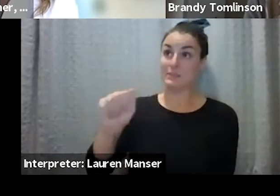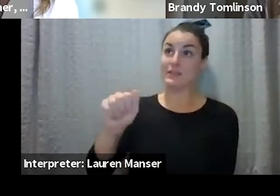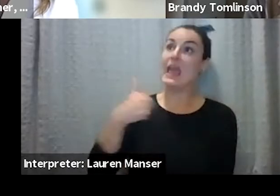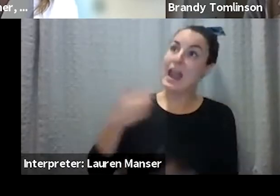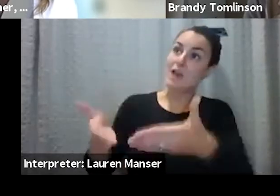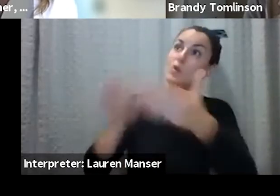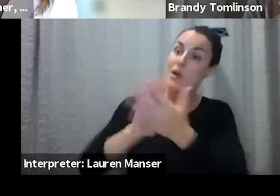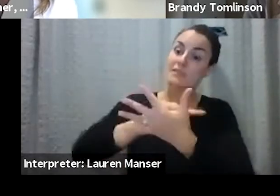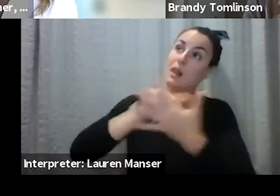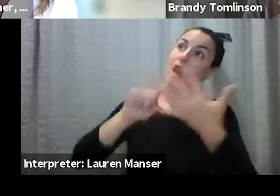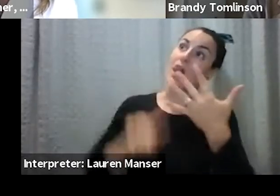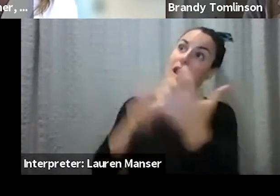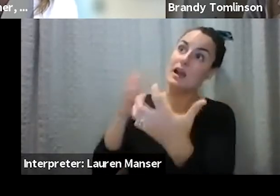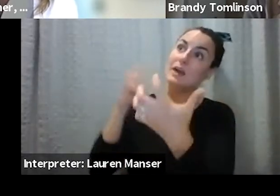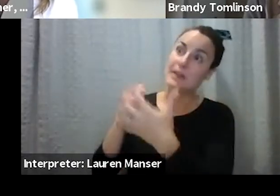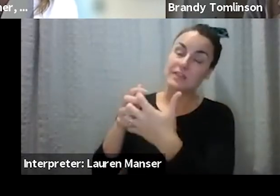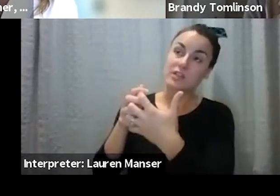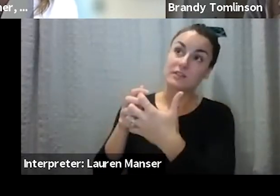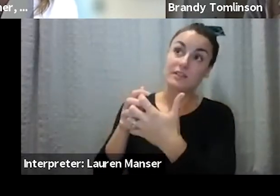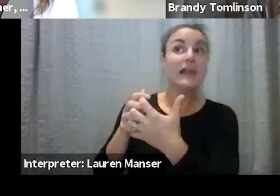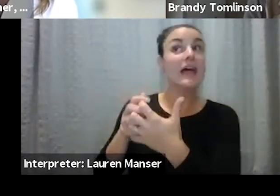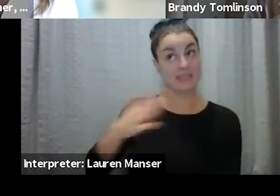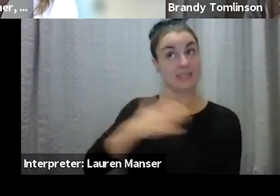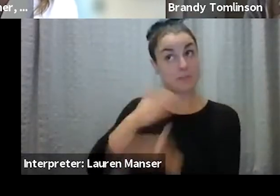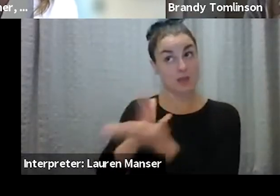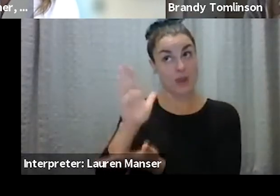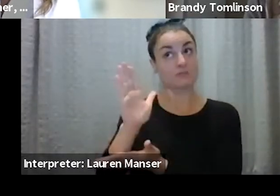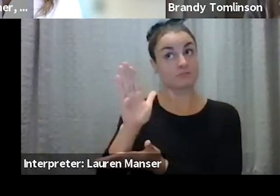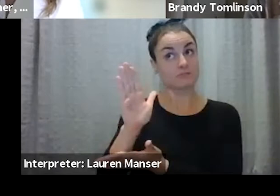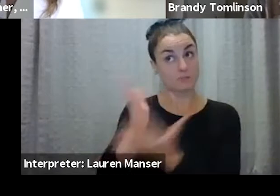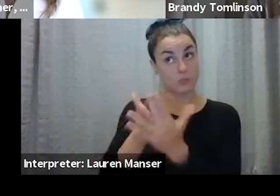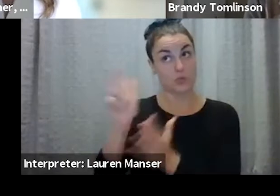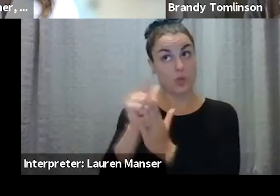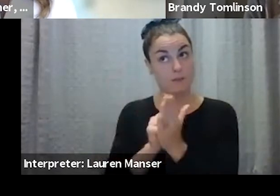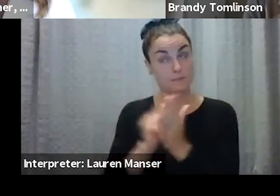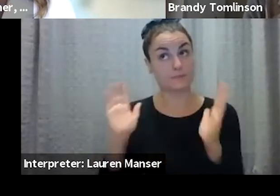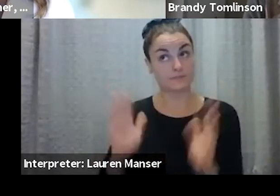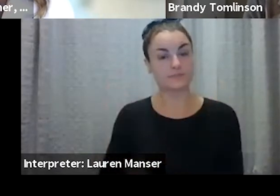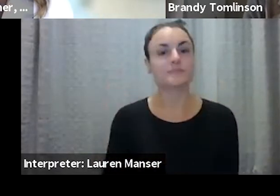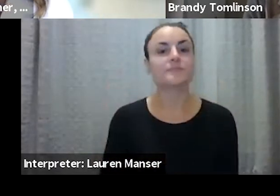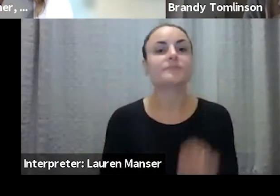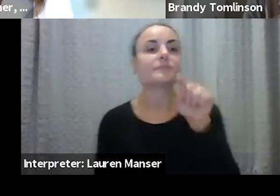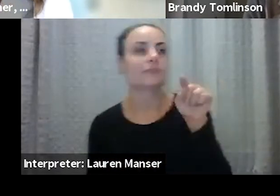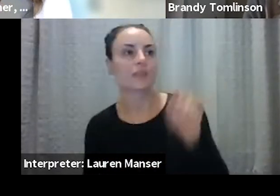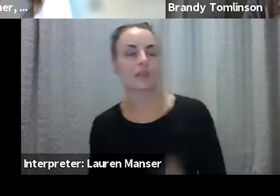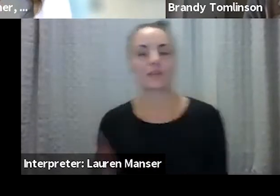and that they are very much entitled to by law. Sabina, thank you so much. And we'll come back to you